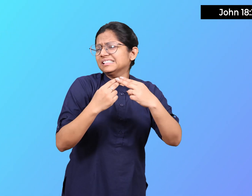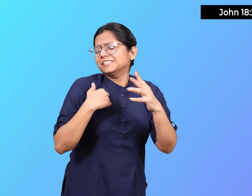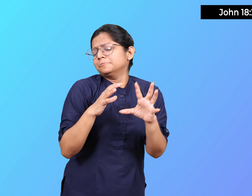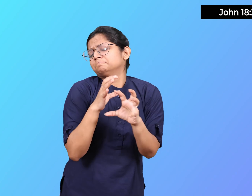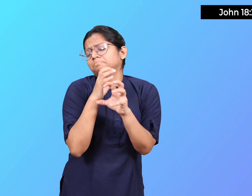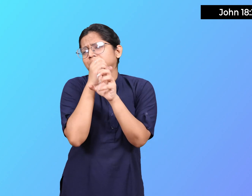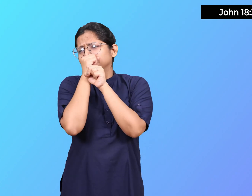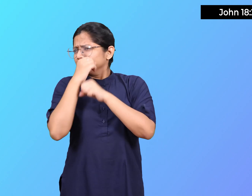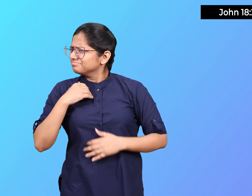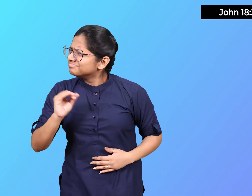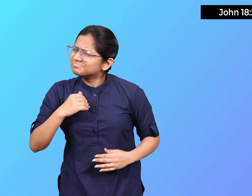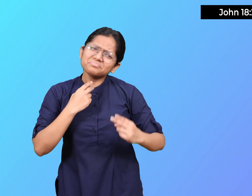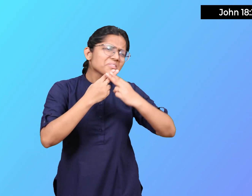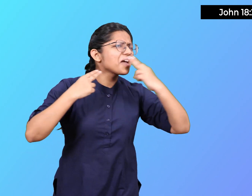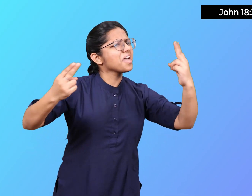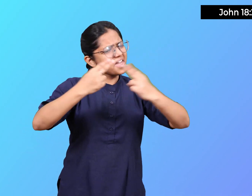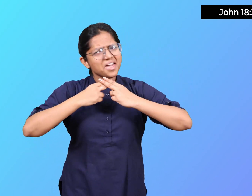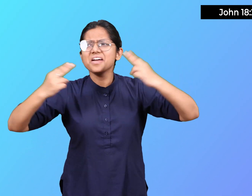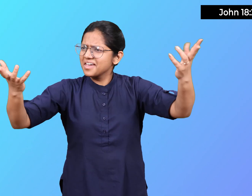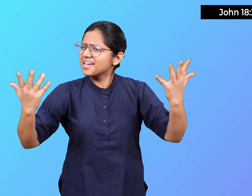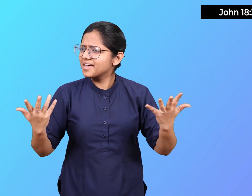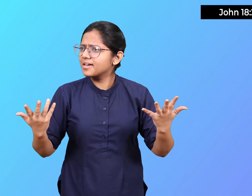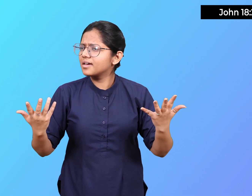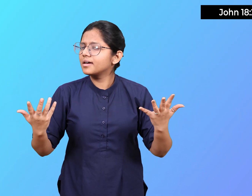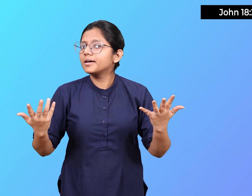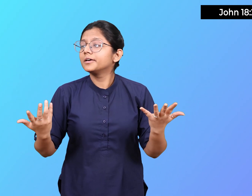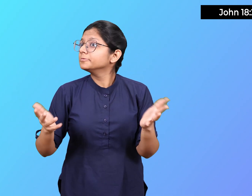I never said anything in secret.